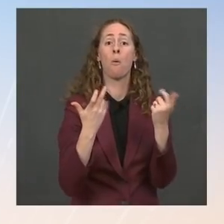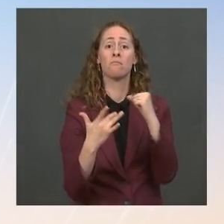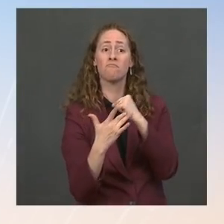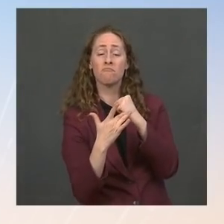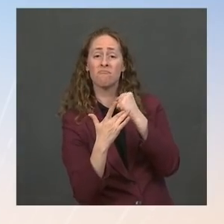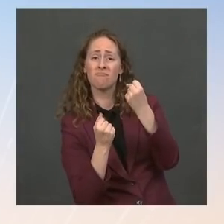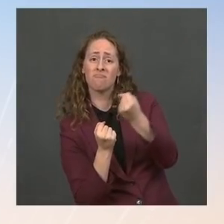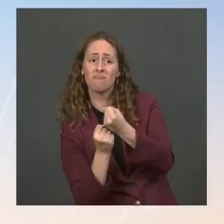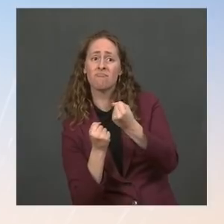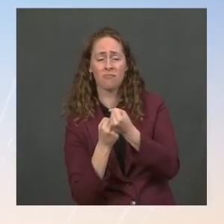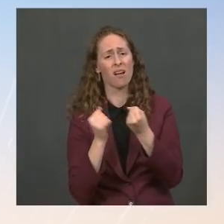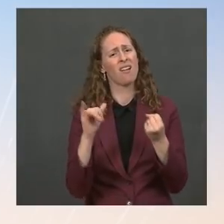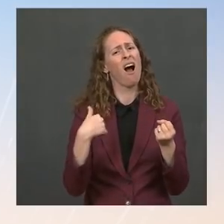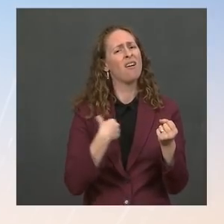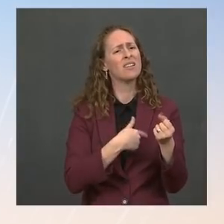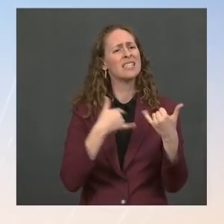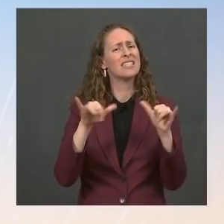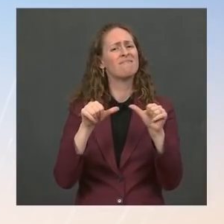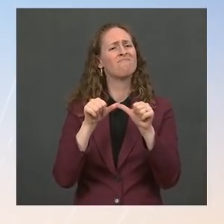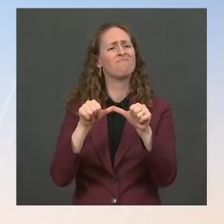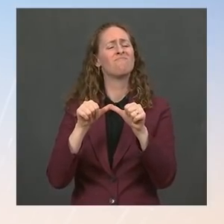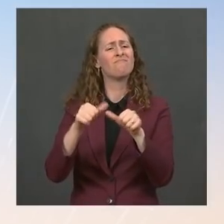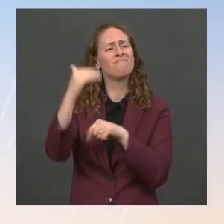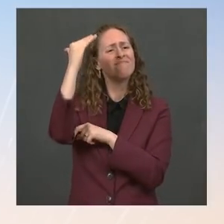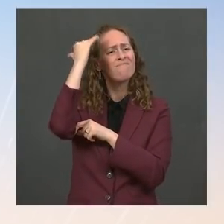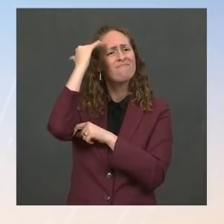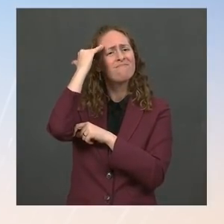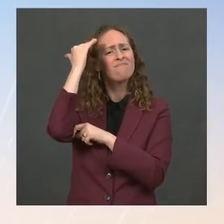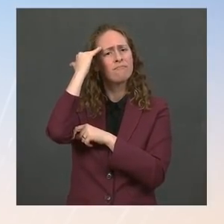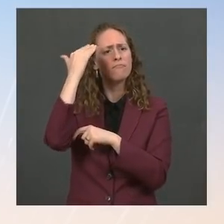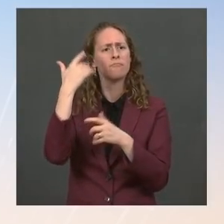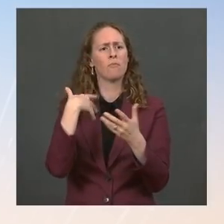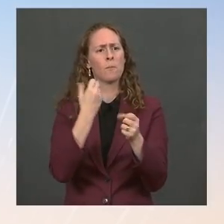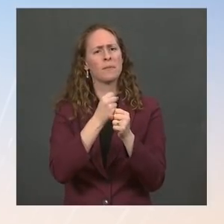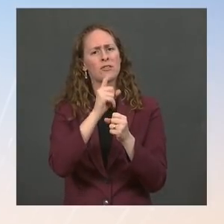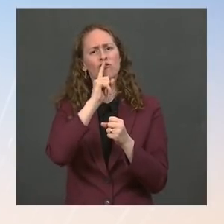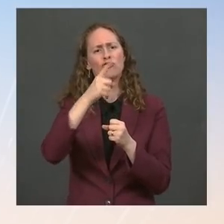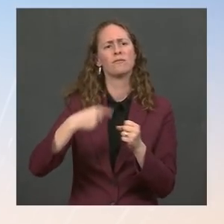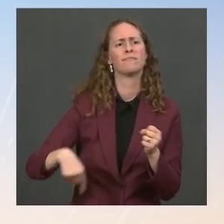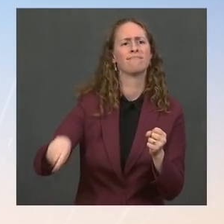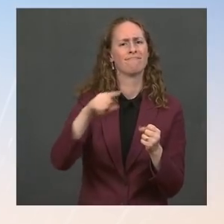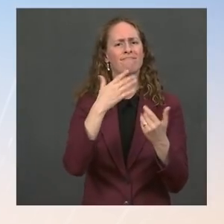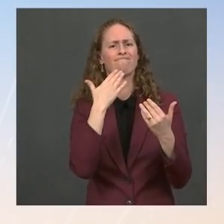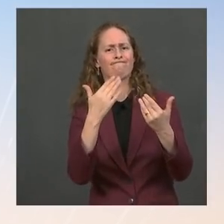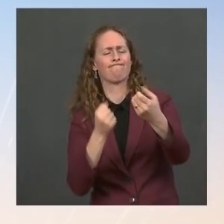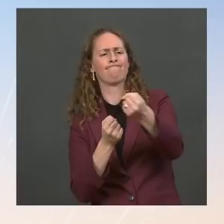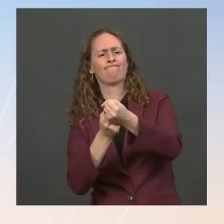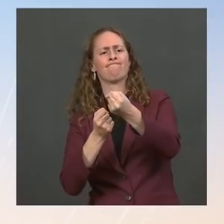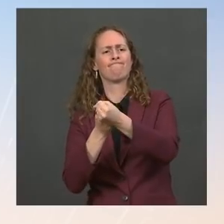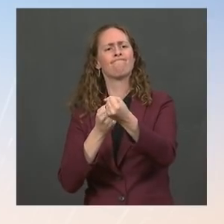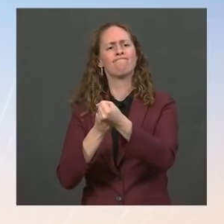And we certainly support and want to be good actors in supporting Haiti during a very difficult time, as you noted,